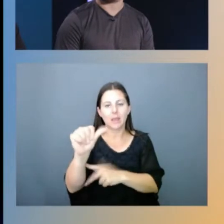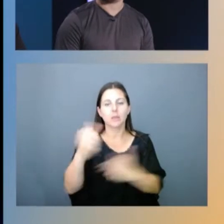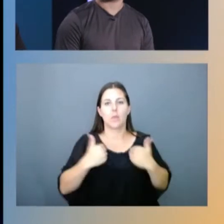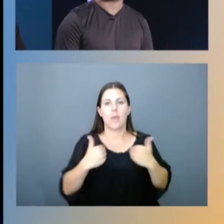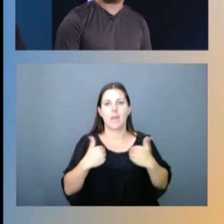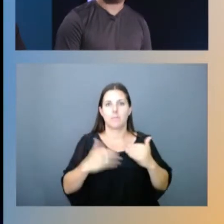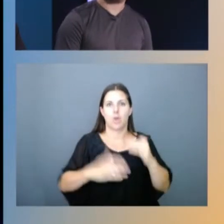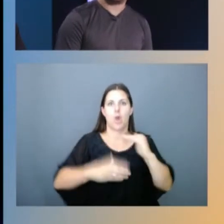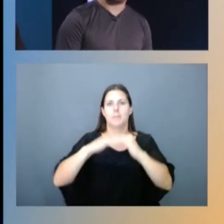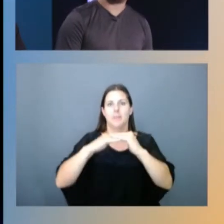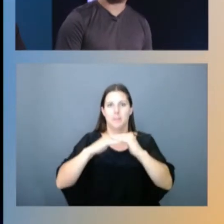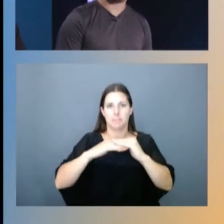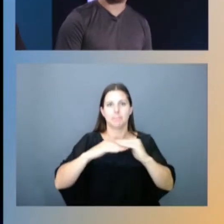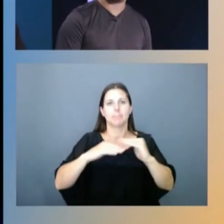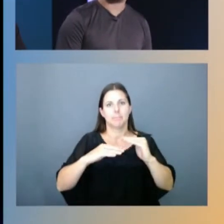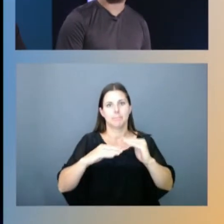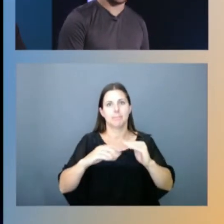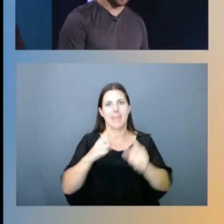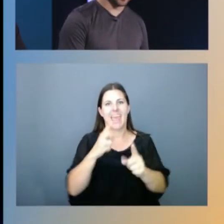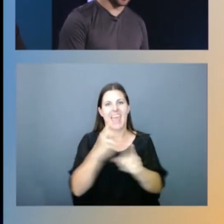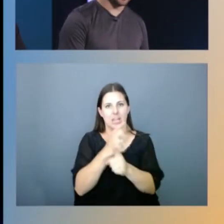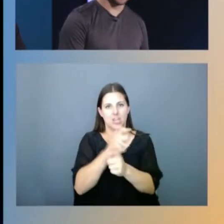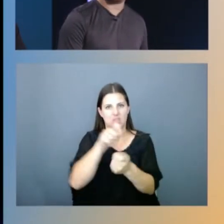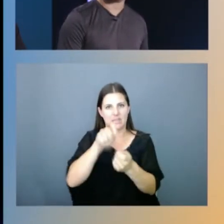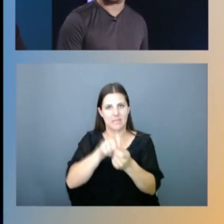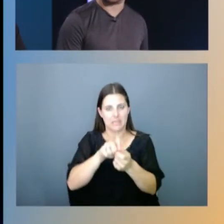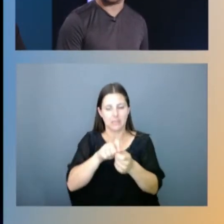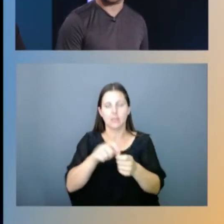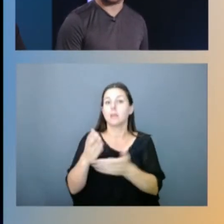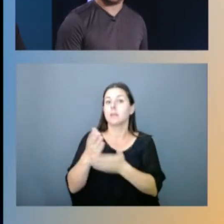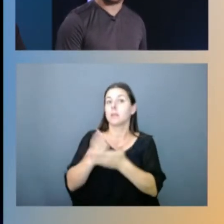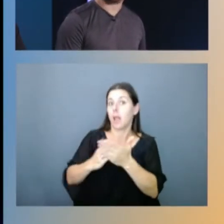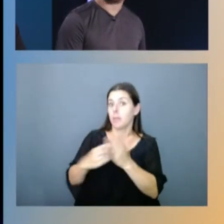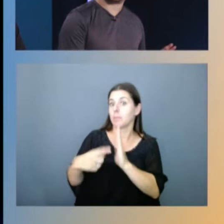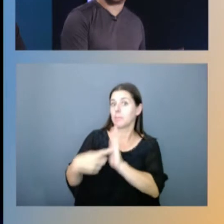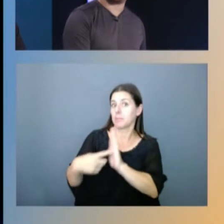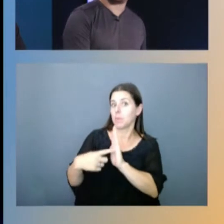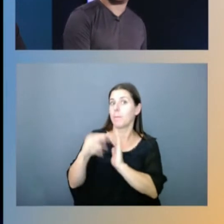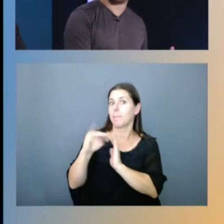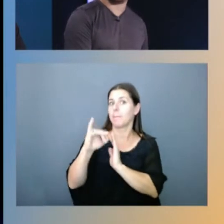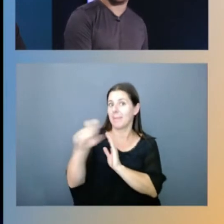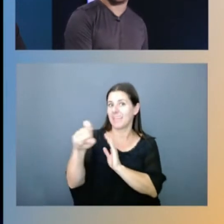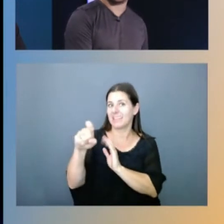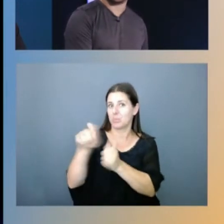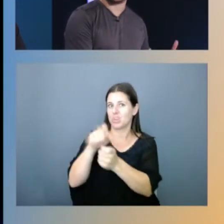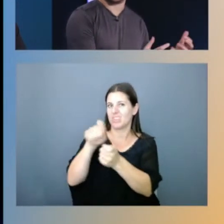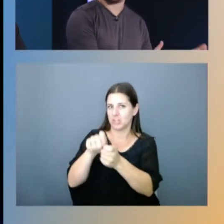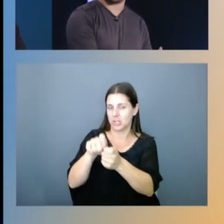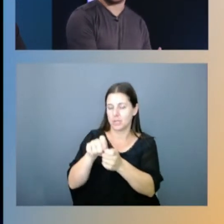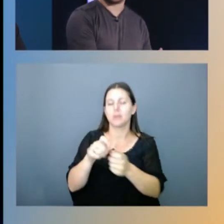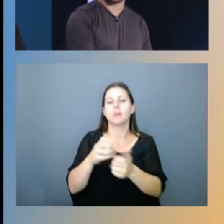And we even have some cases where we use mixed precision, that's where some of the computation is done with one data type